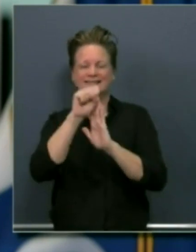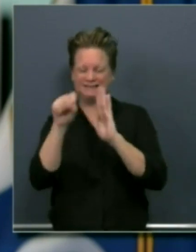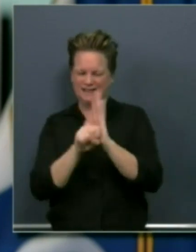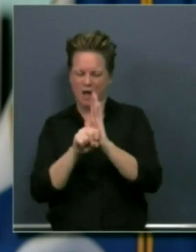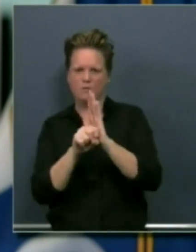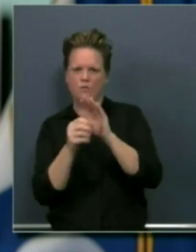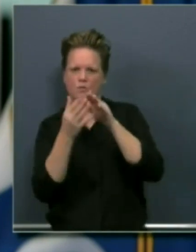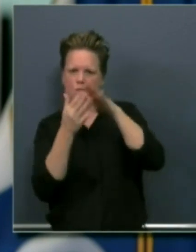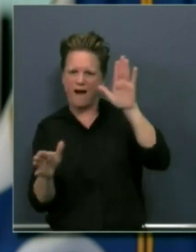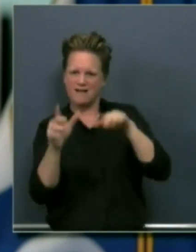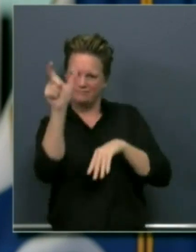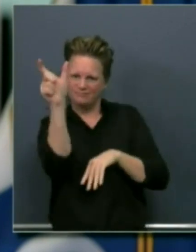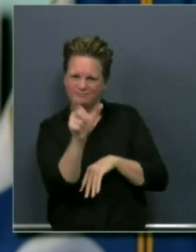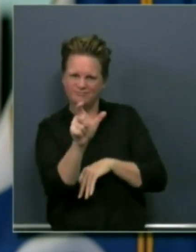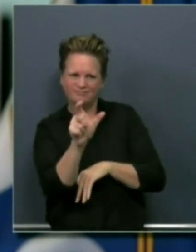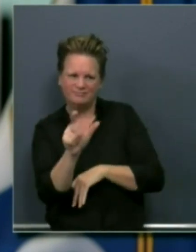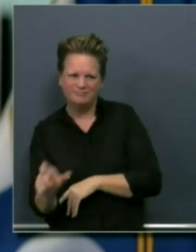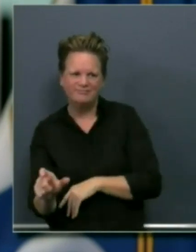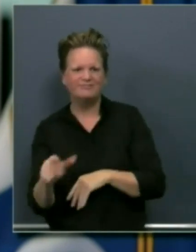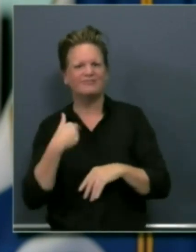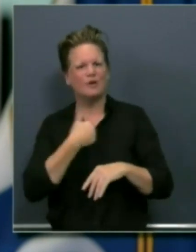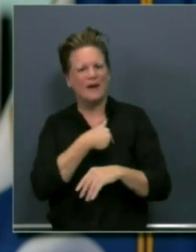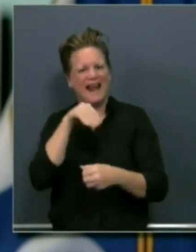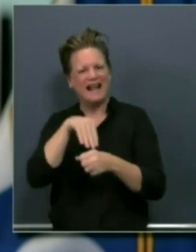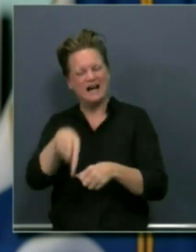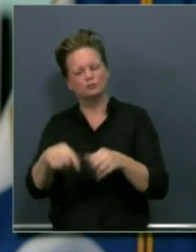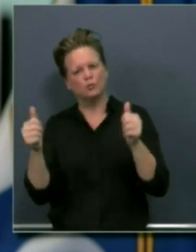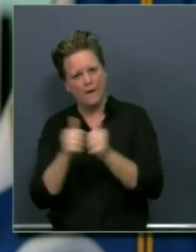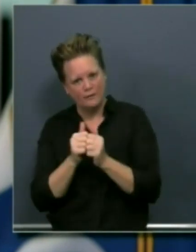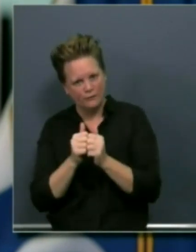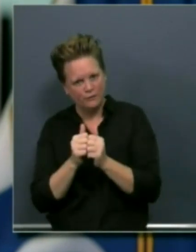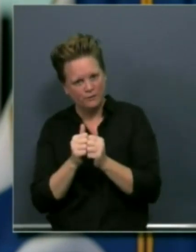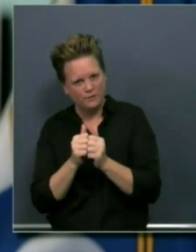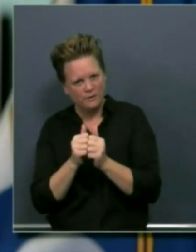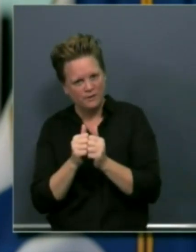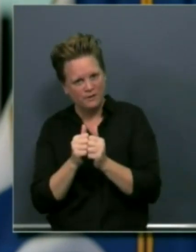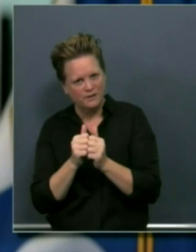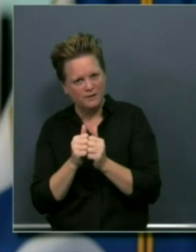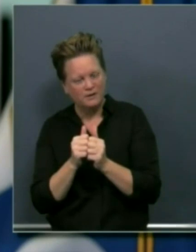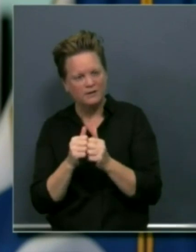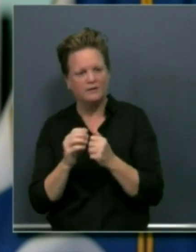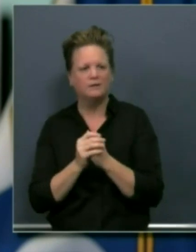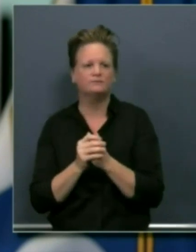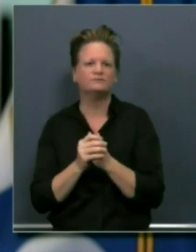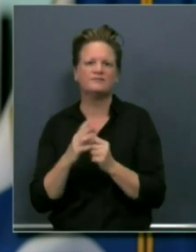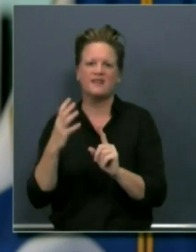BE ABLE TO MOVE THAT'S NOT THE CASE WE AS A STATE WILL MOVE TOGETHER. YOU MAY NOT BE